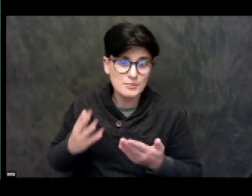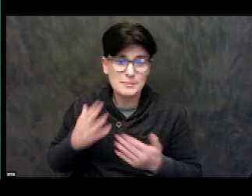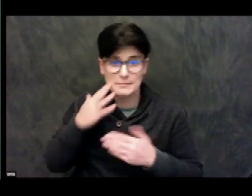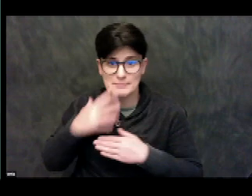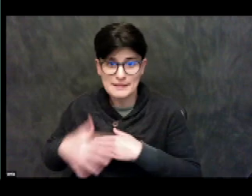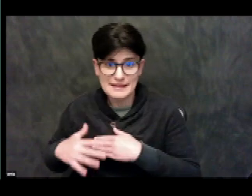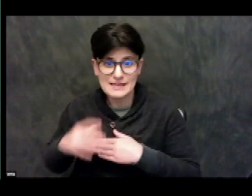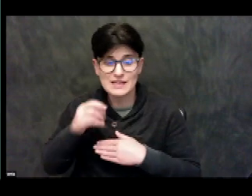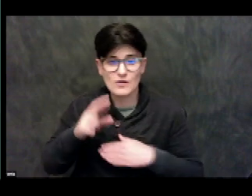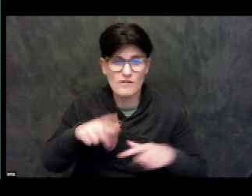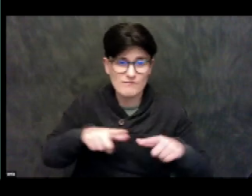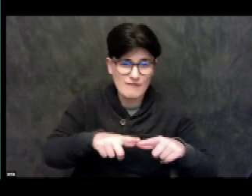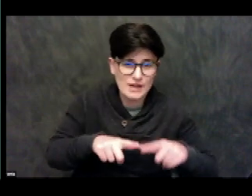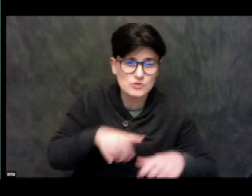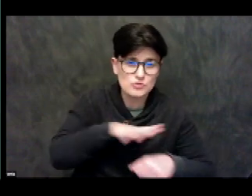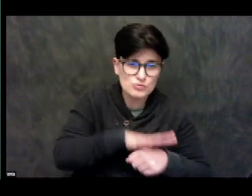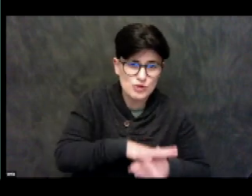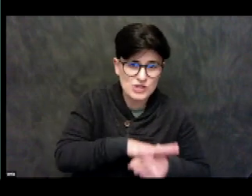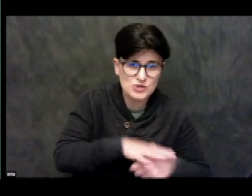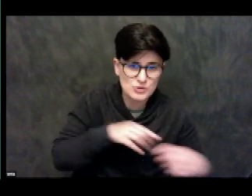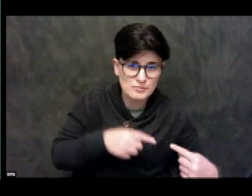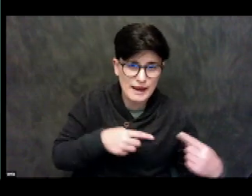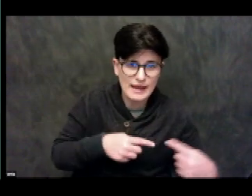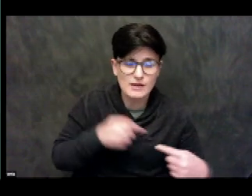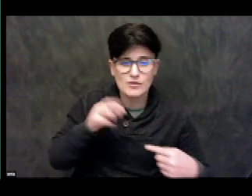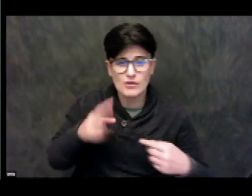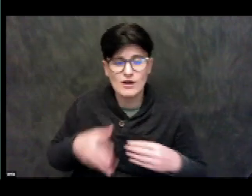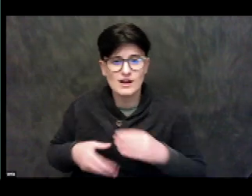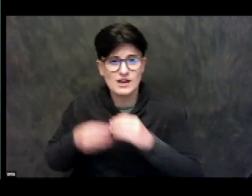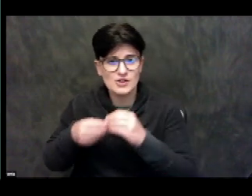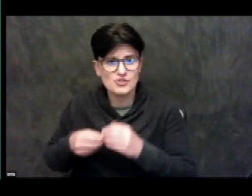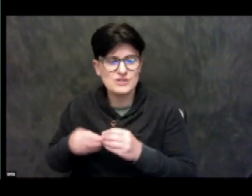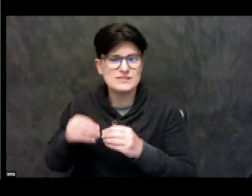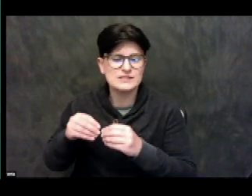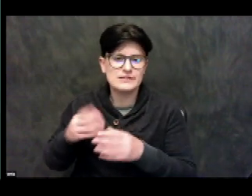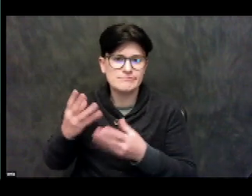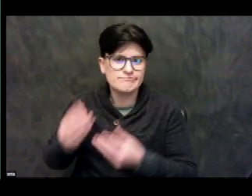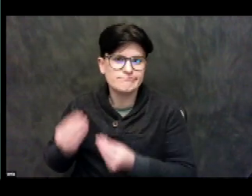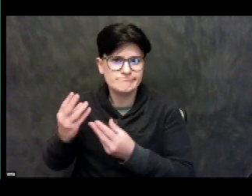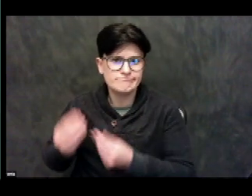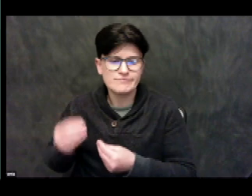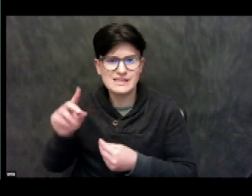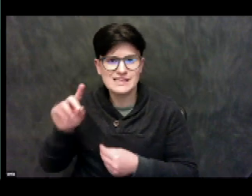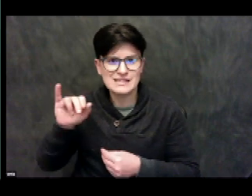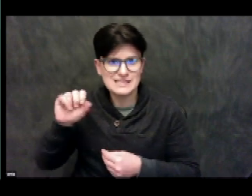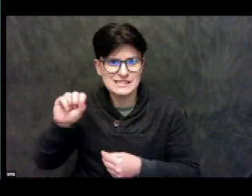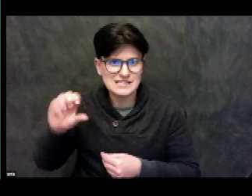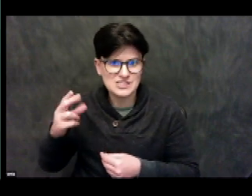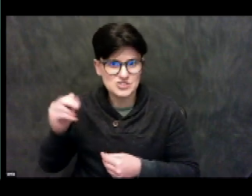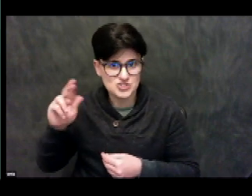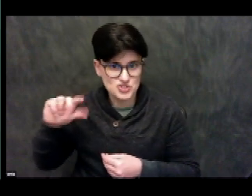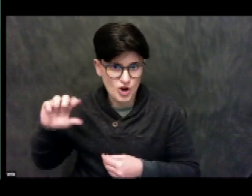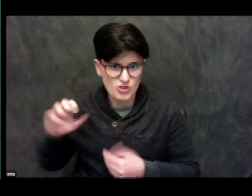or pain, or an increase in discharge. This might look different to different patients and acknowledging that and giving